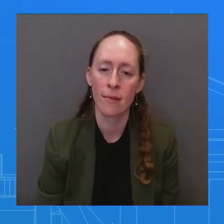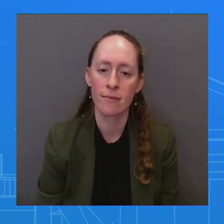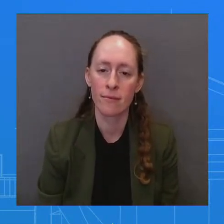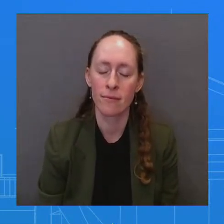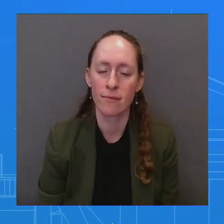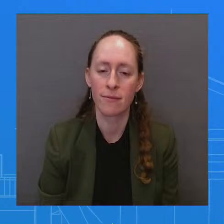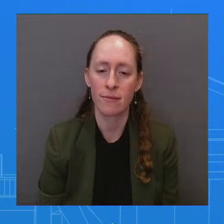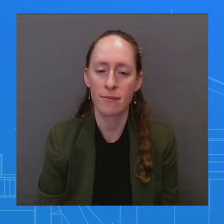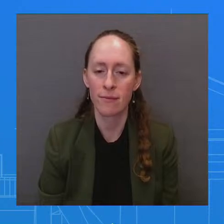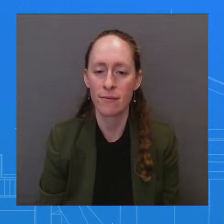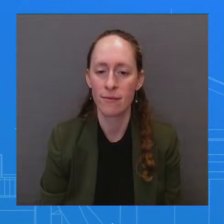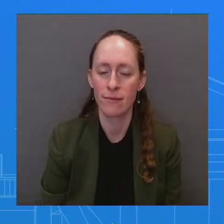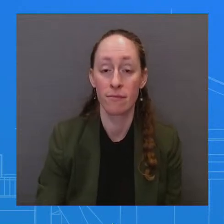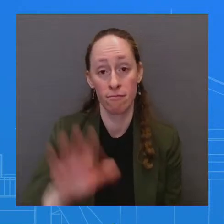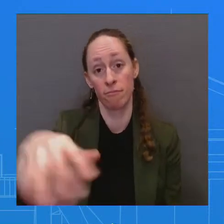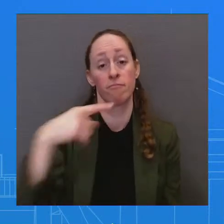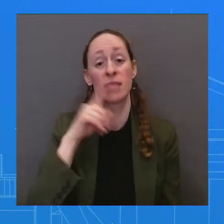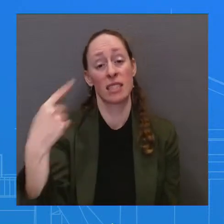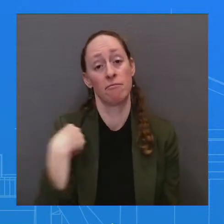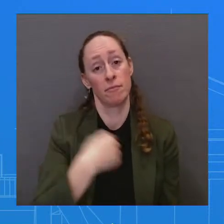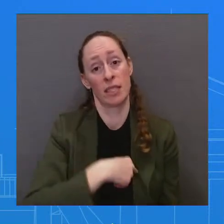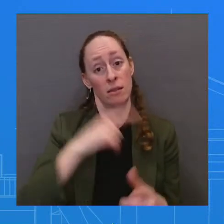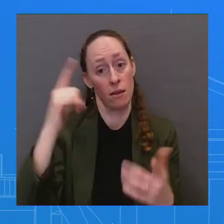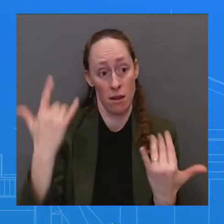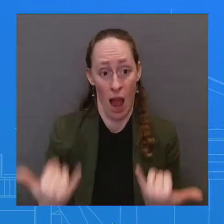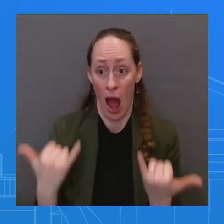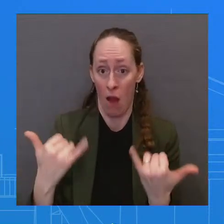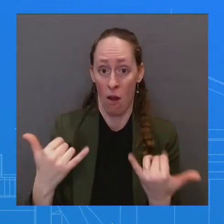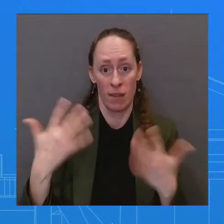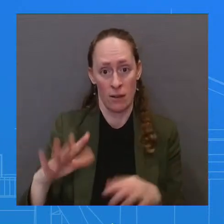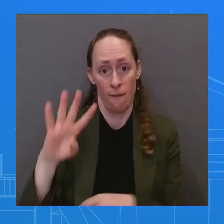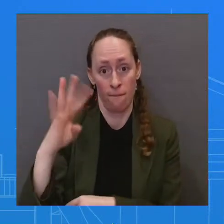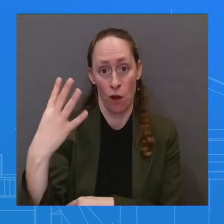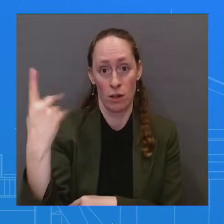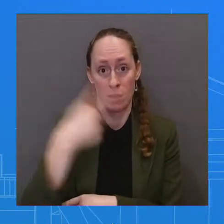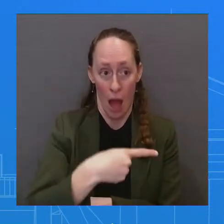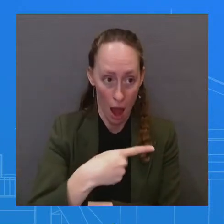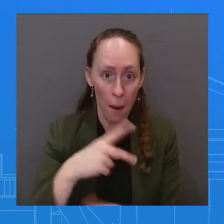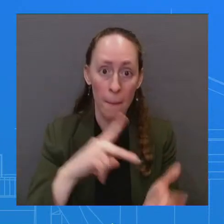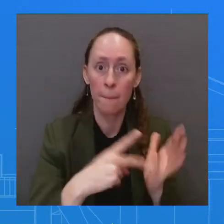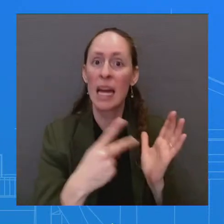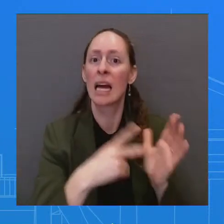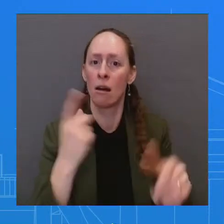and final day of the original agreement. We're going to be watching closely to see if any Americans are in that group.